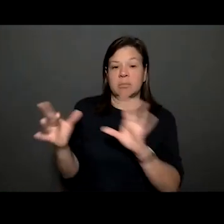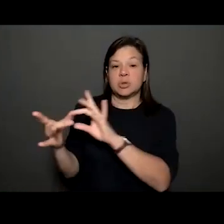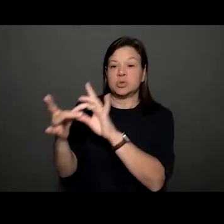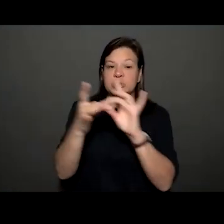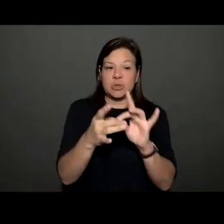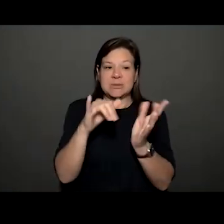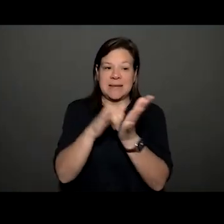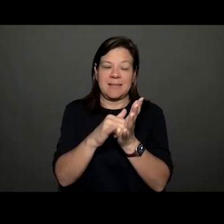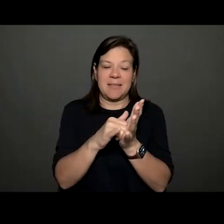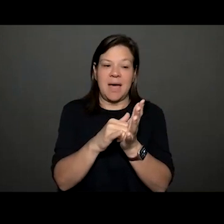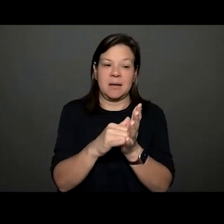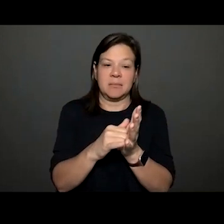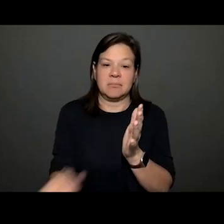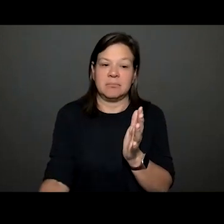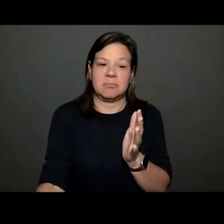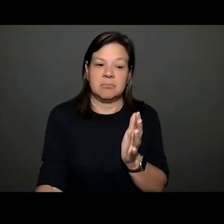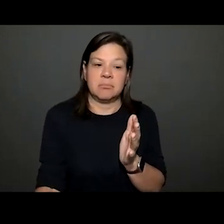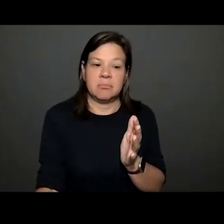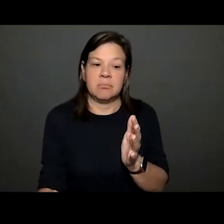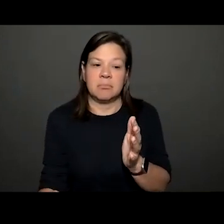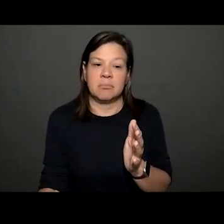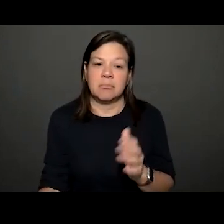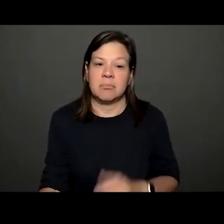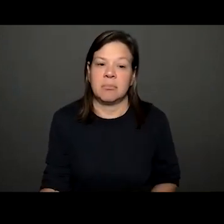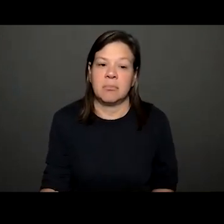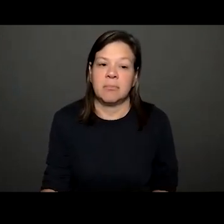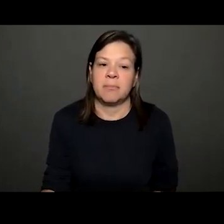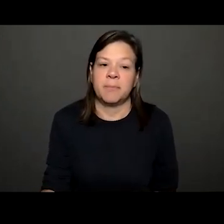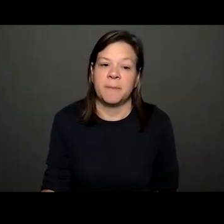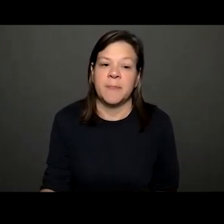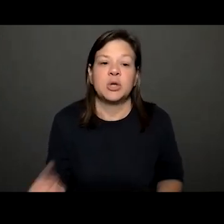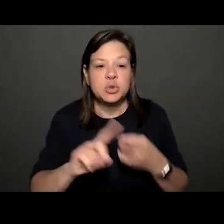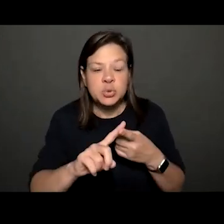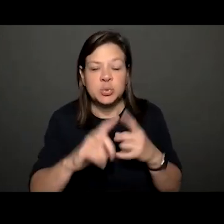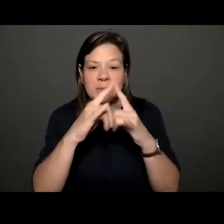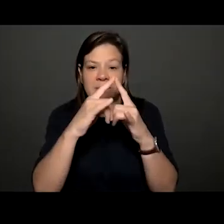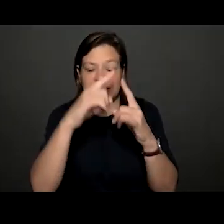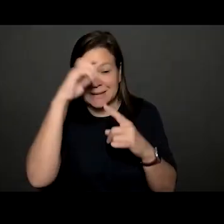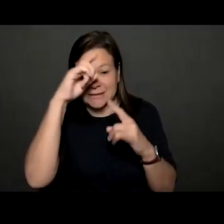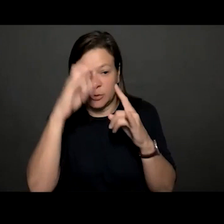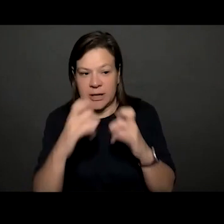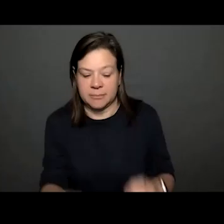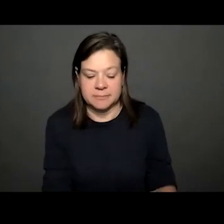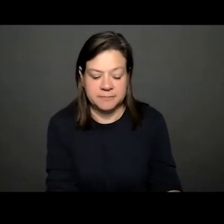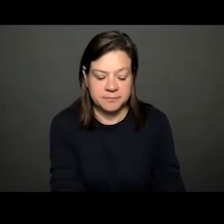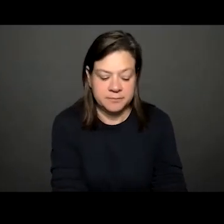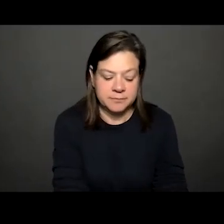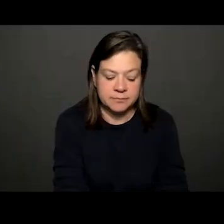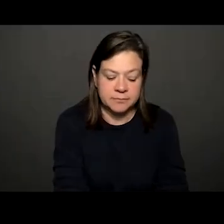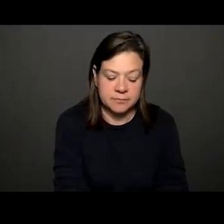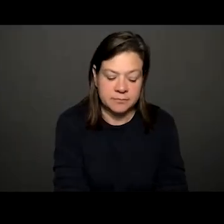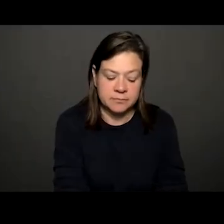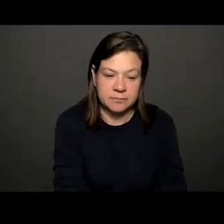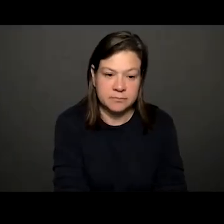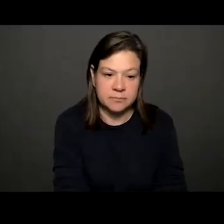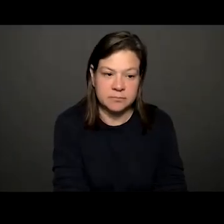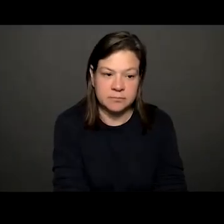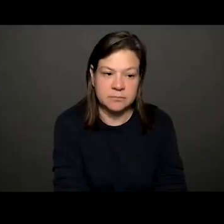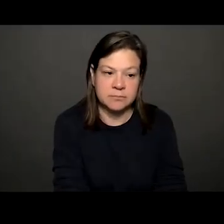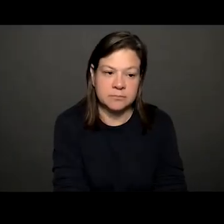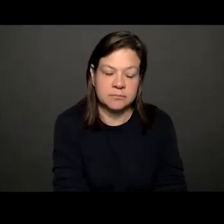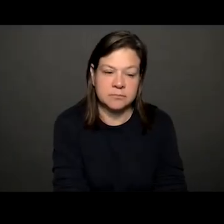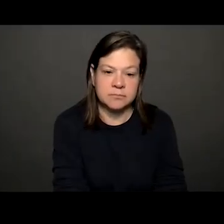SO JUST SHOWING YOU WE'RE USING THE ON-FORM-READY